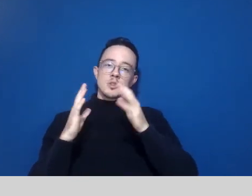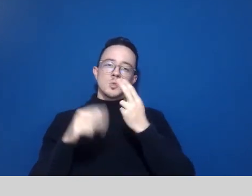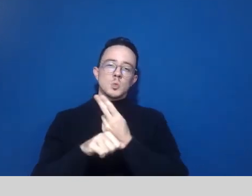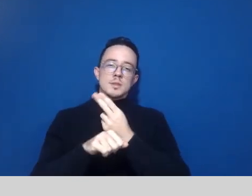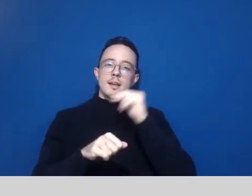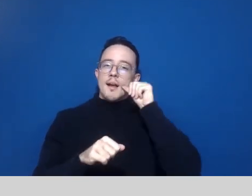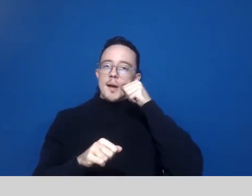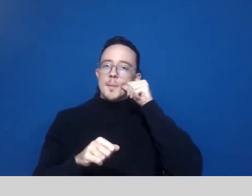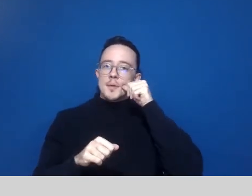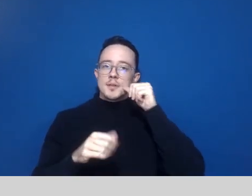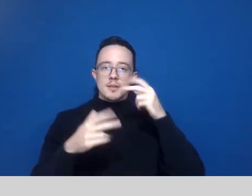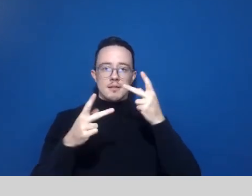on my device.